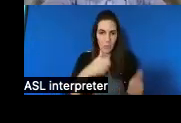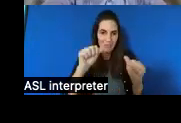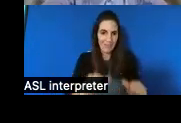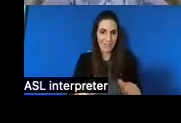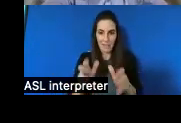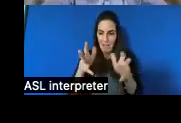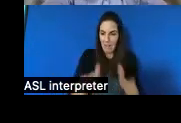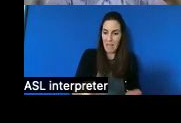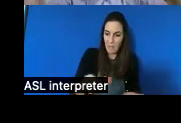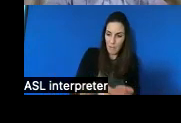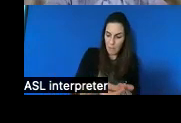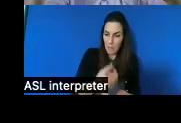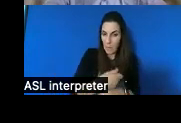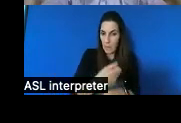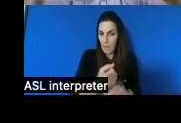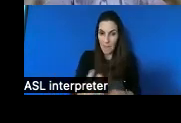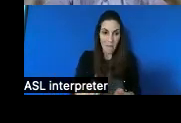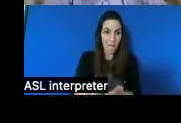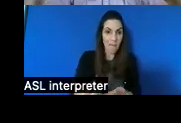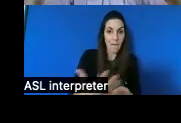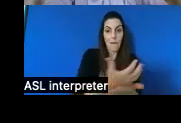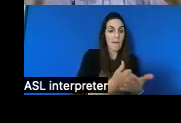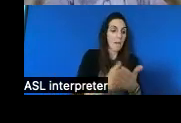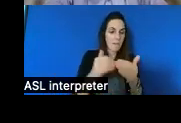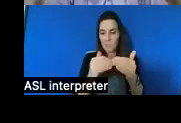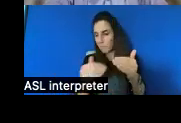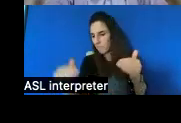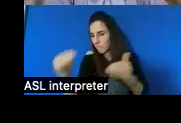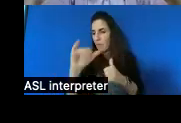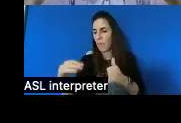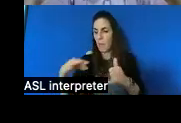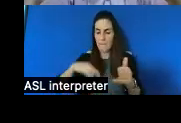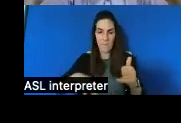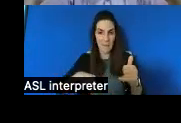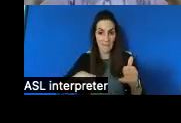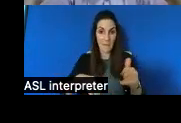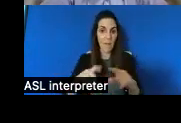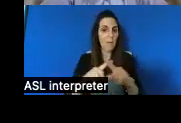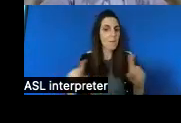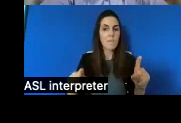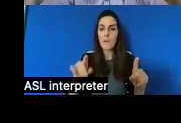create income above these benefits that are great but are not going to be the end all be all you